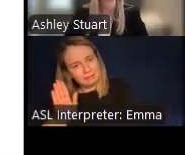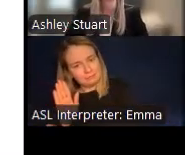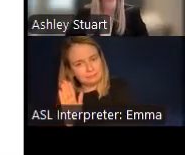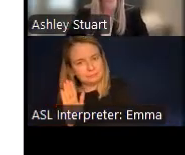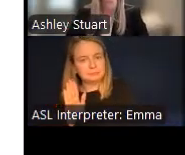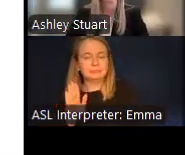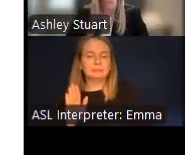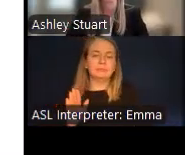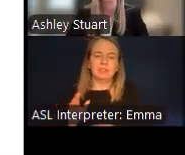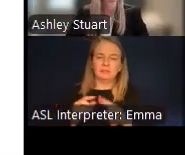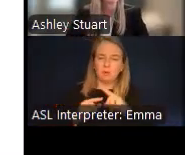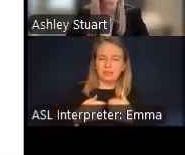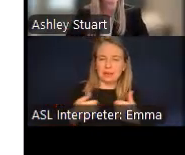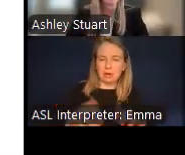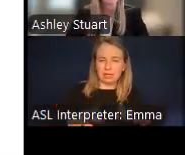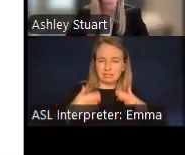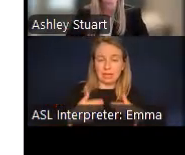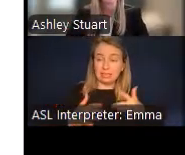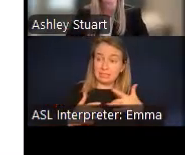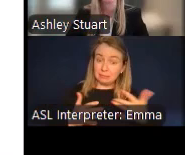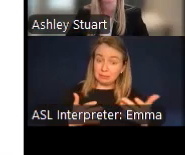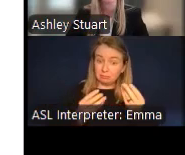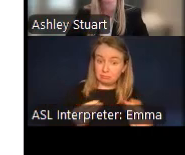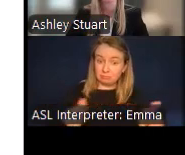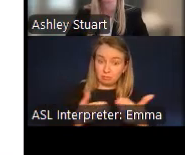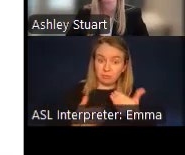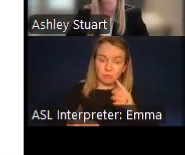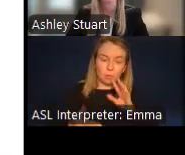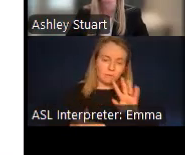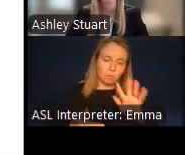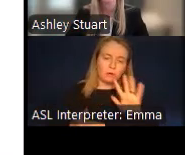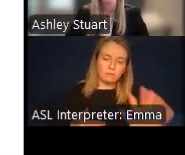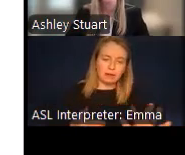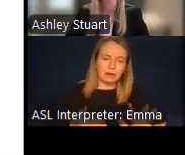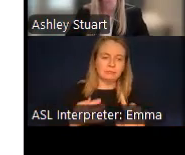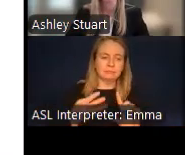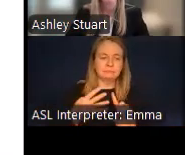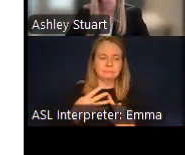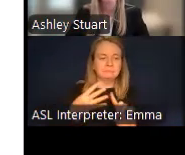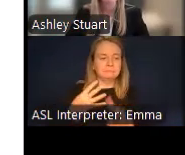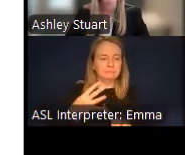to resolve almost fully by age four and five. And then lastly,